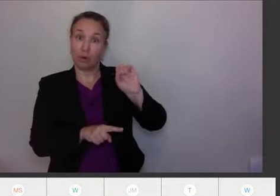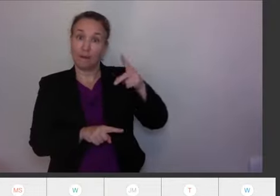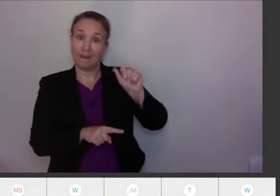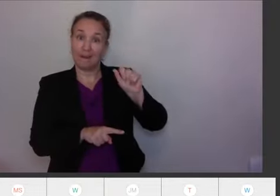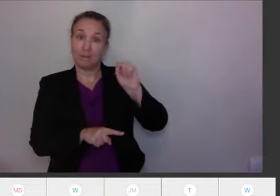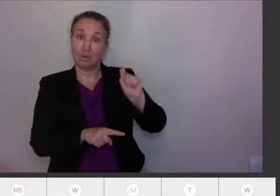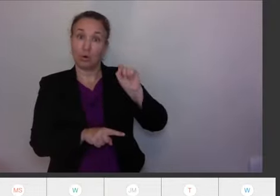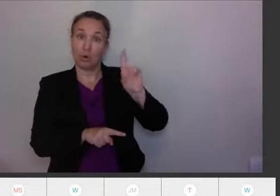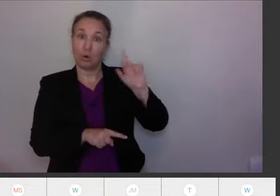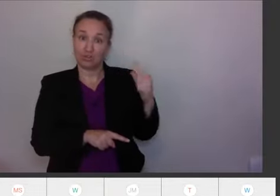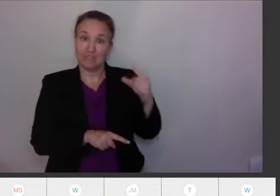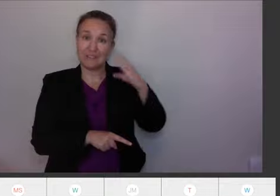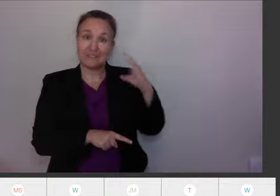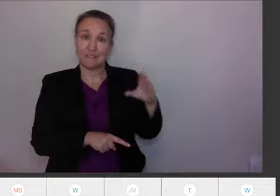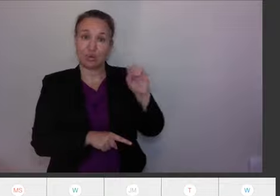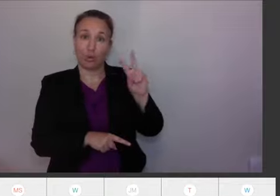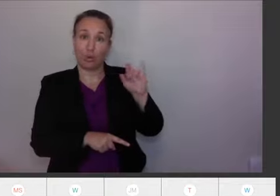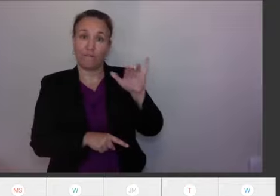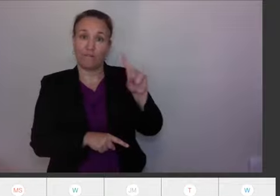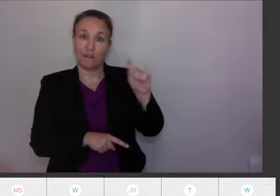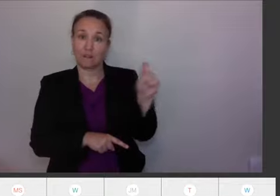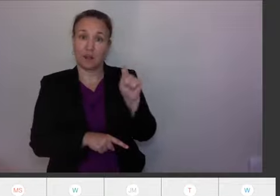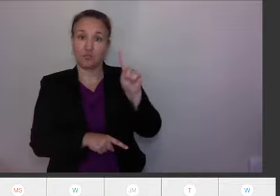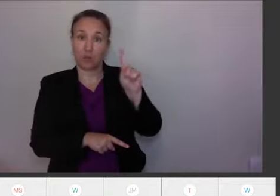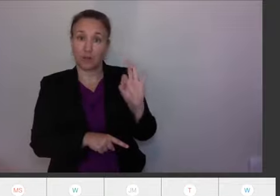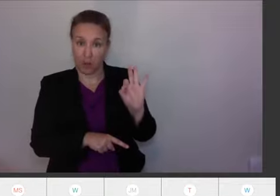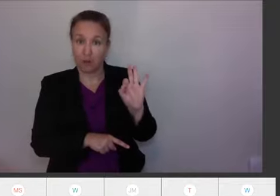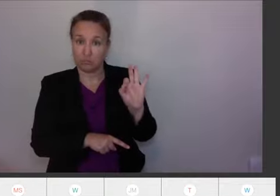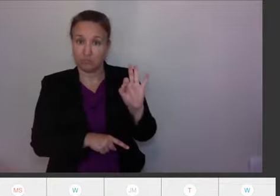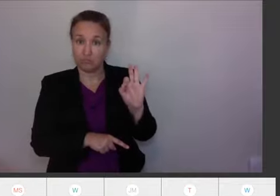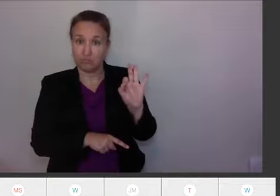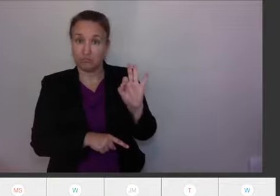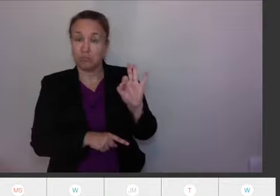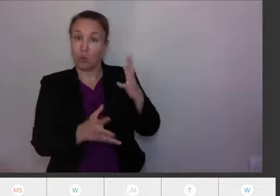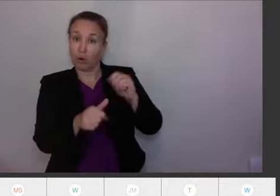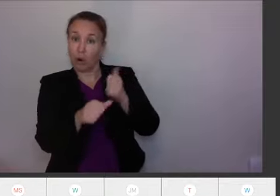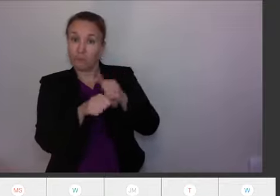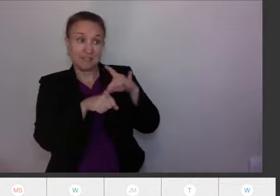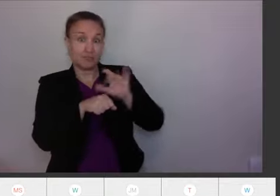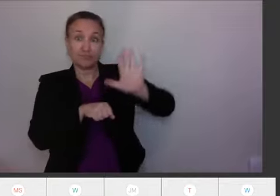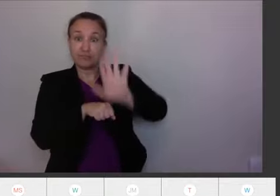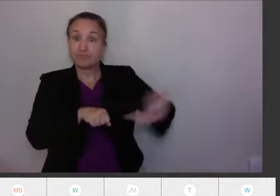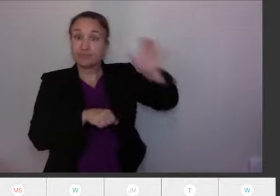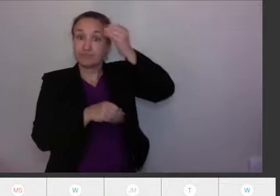www.montcopa.org/covid-19 for updated geographic information